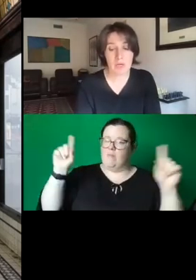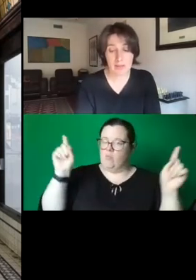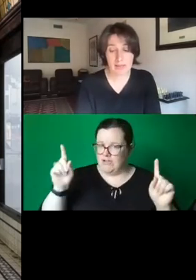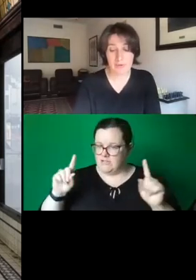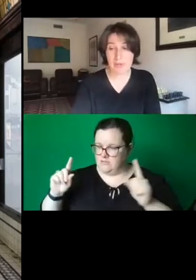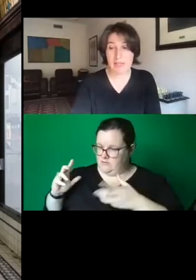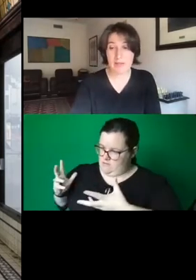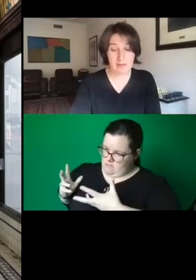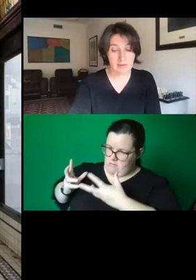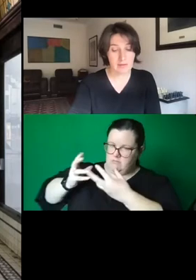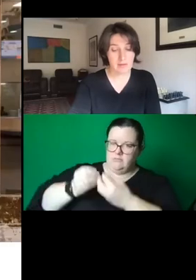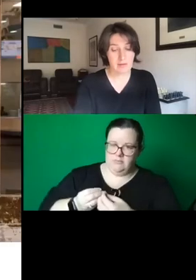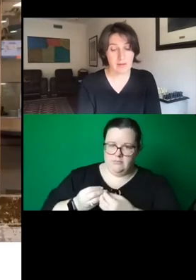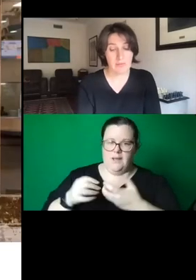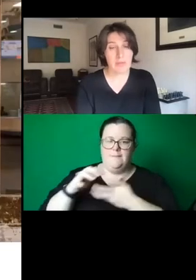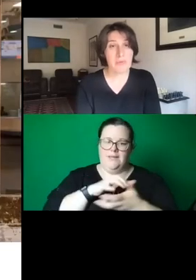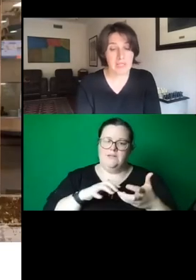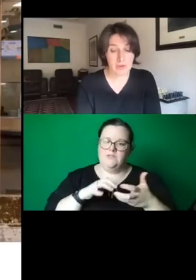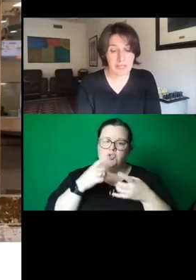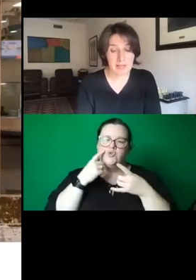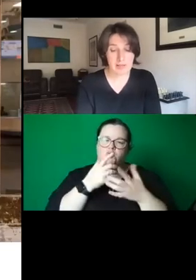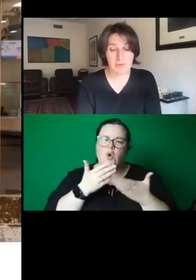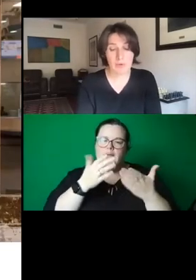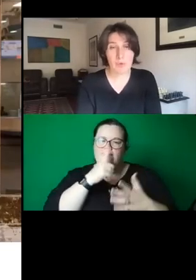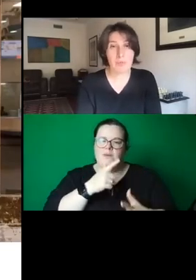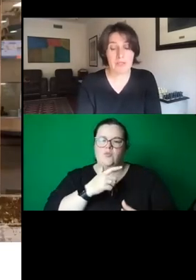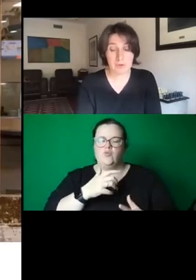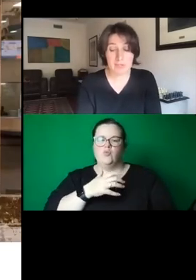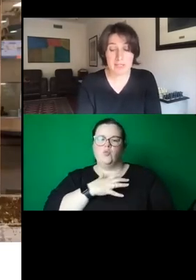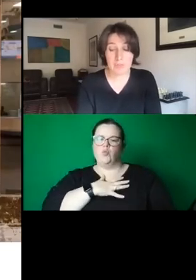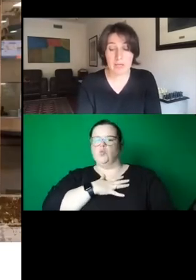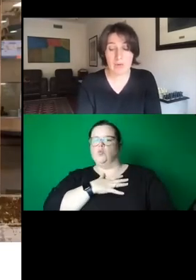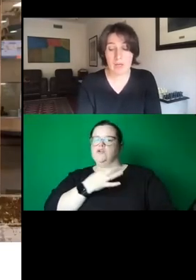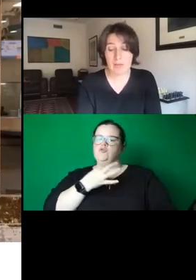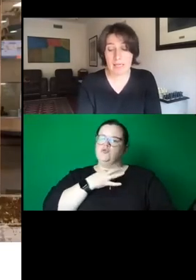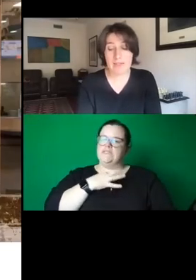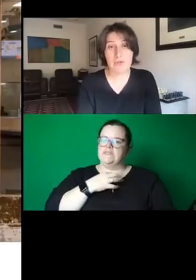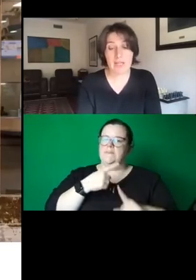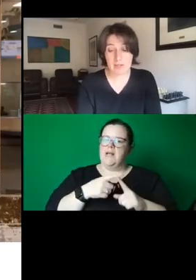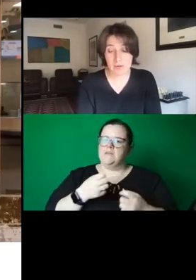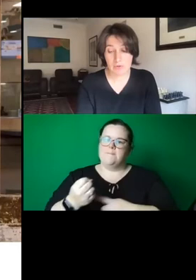and threat by bringing together the falling monuments of state power and strengths from two